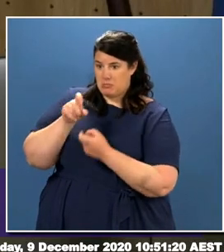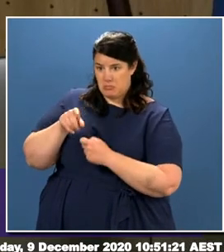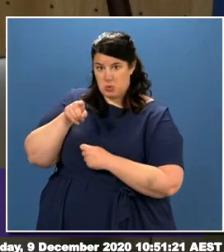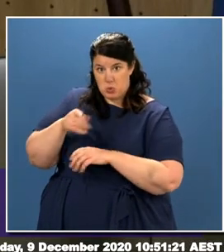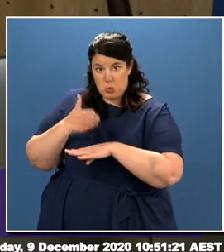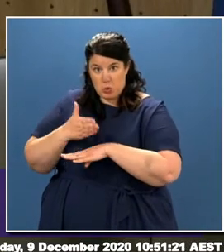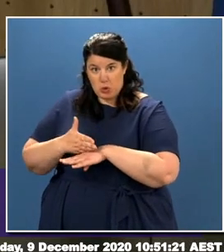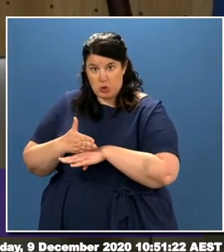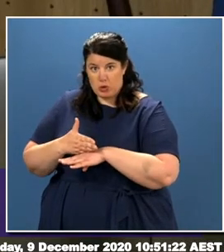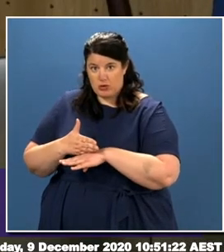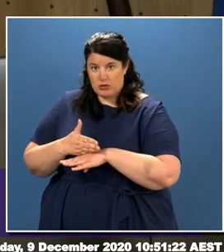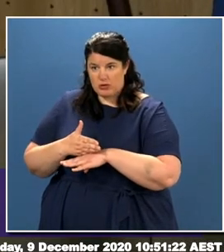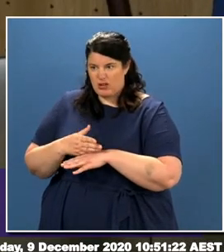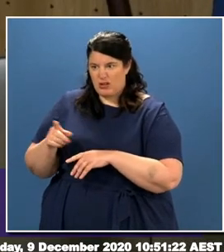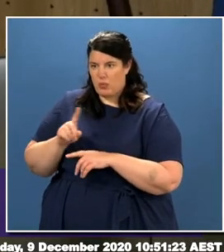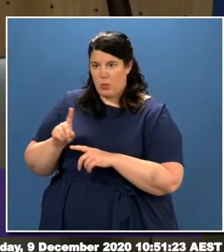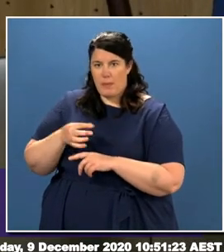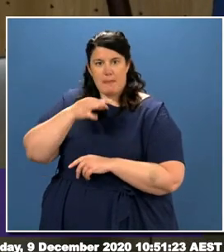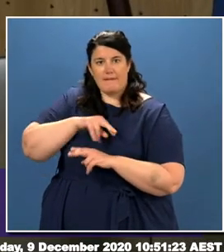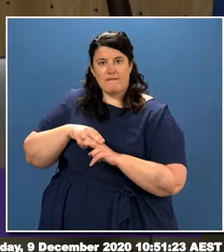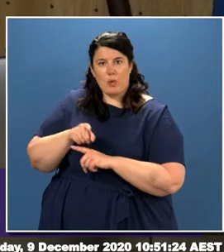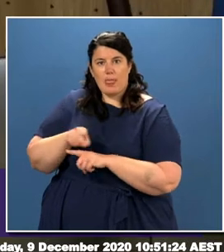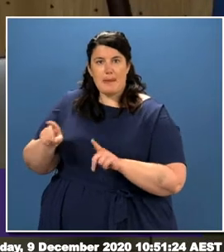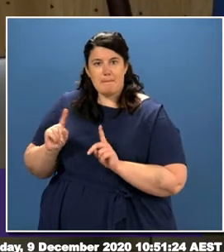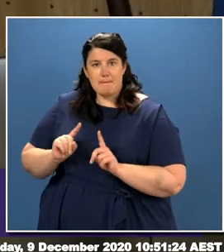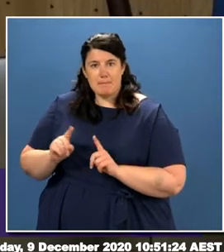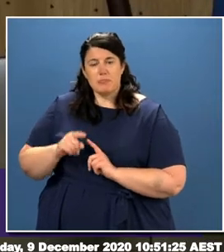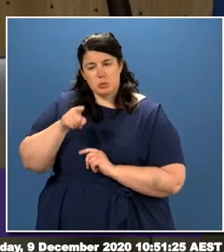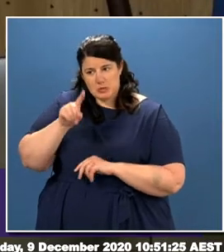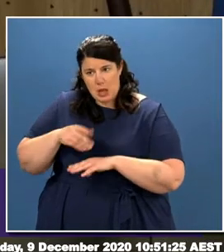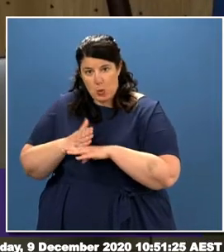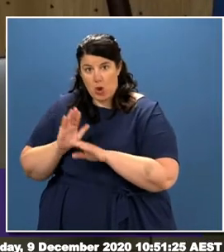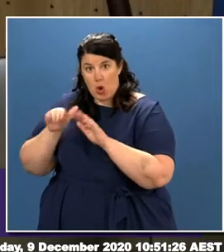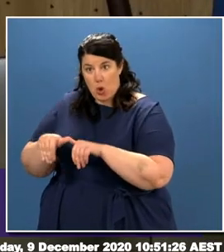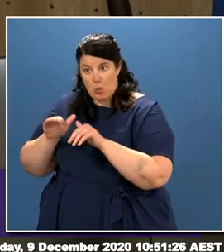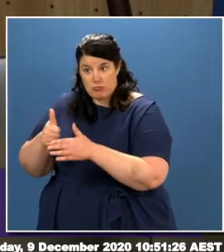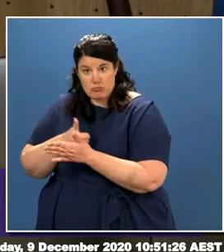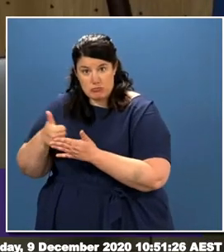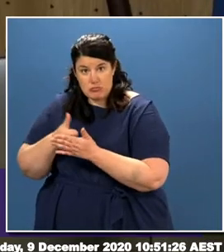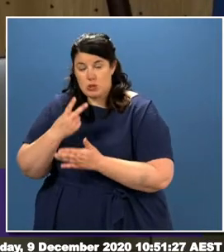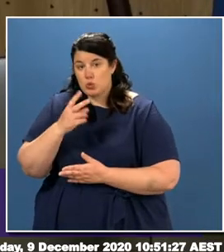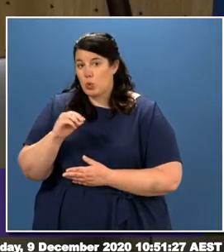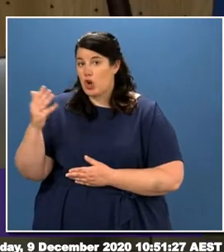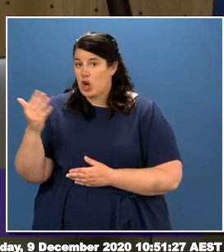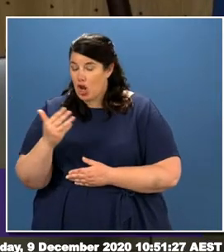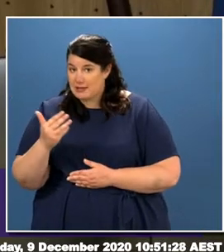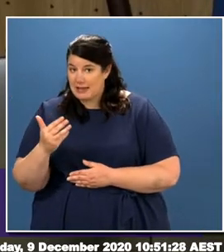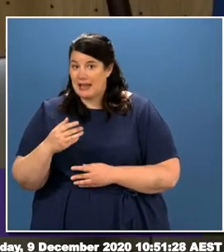So you started working from home regularly in 2019, and then your law